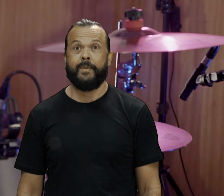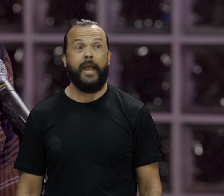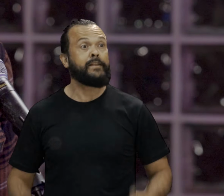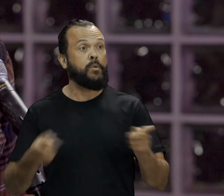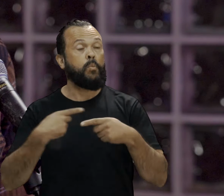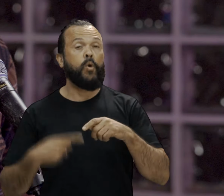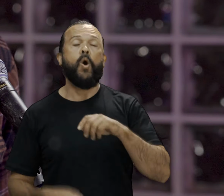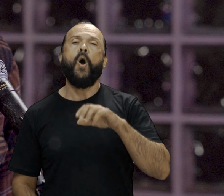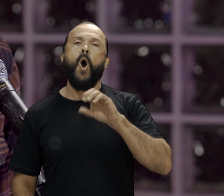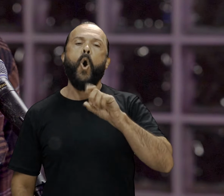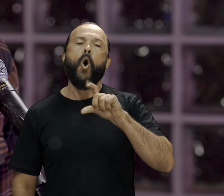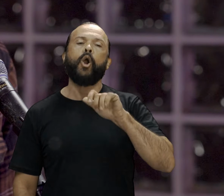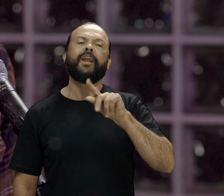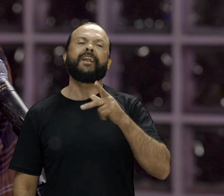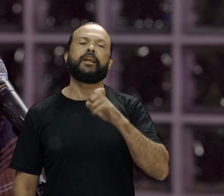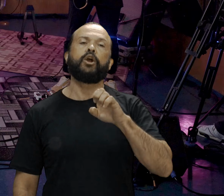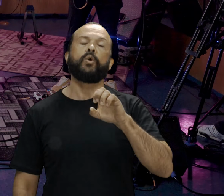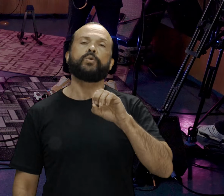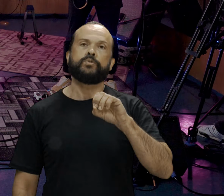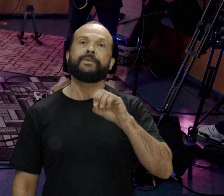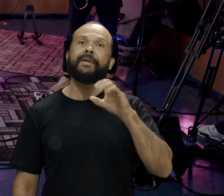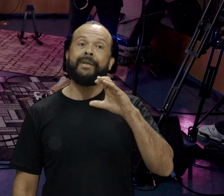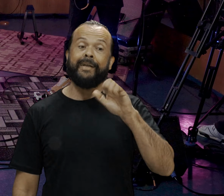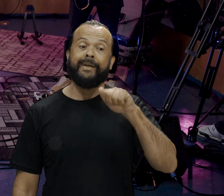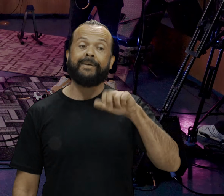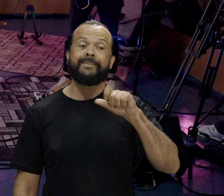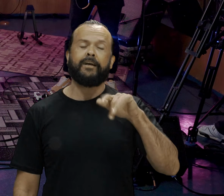That was Tired Eyes. Guys, thank you so much for coming